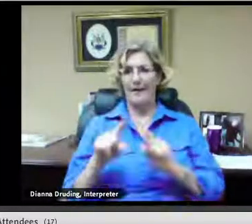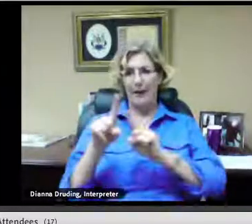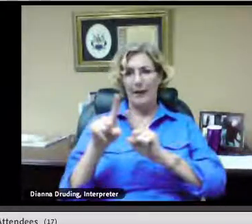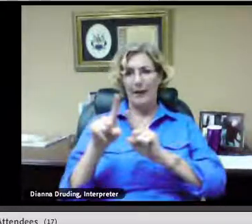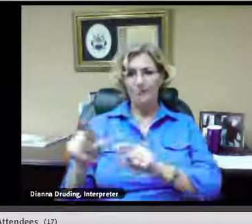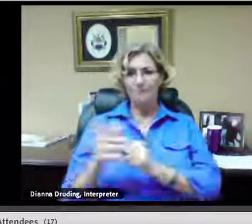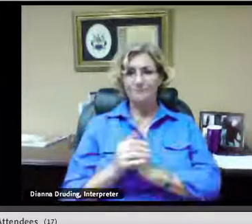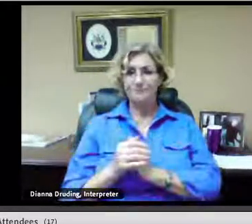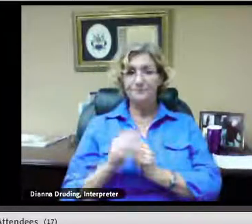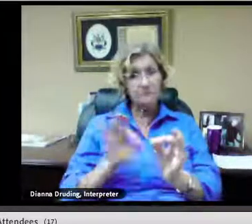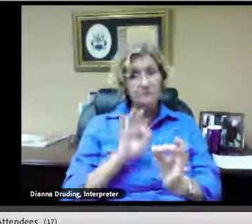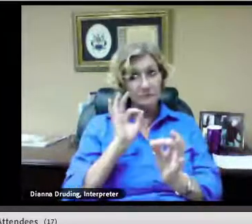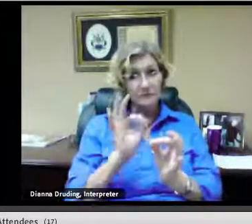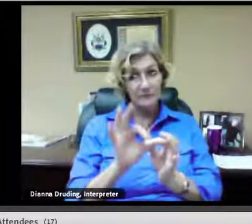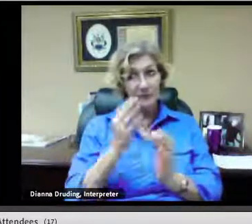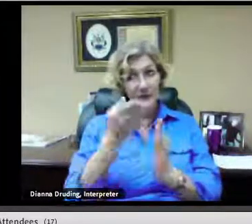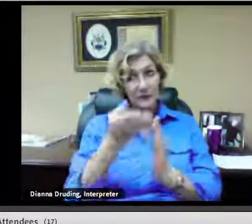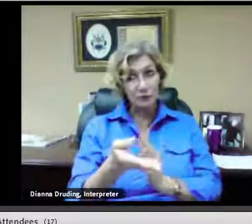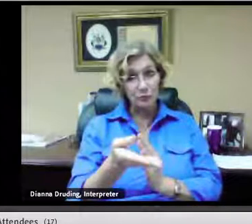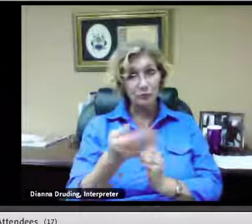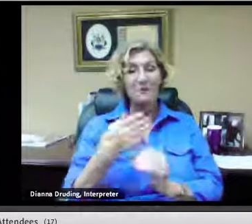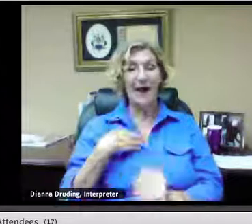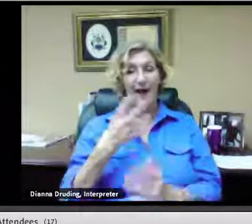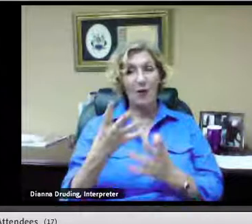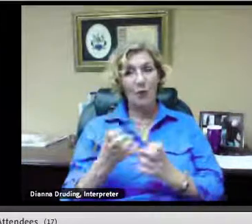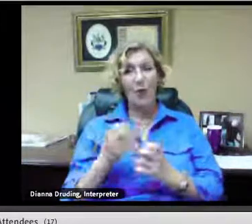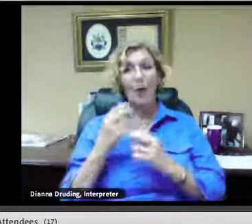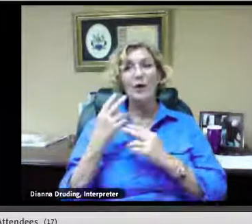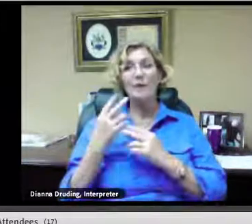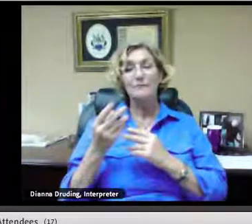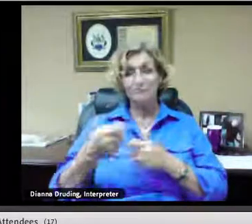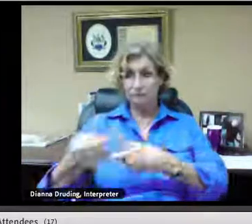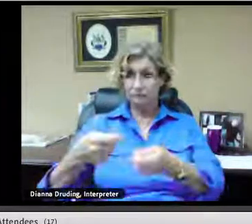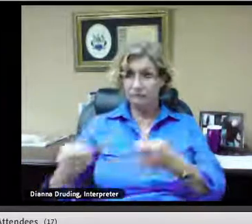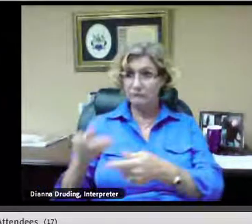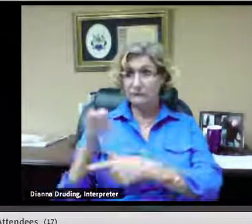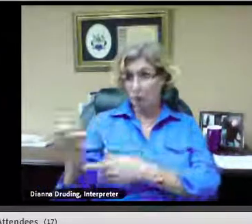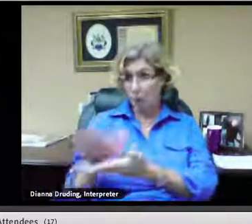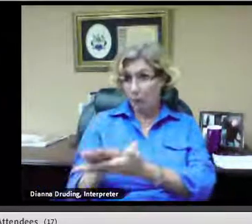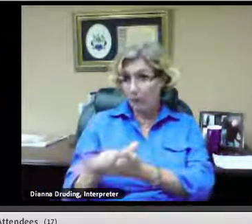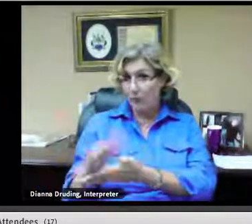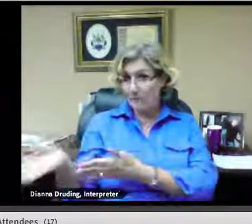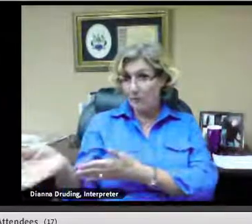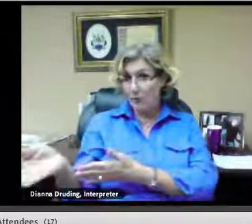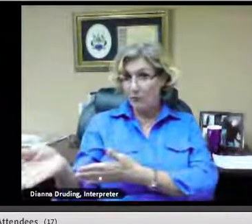This web content accessibility guideline, WCAG, this is really --